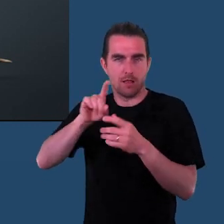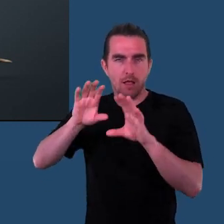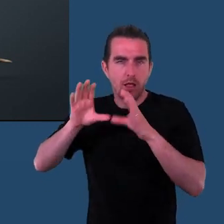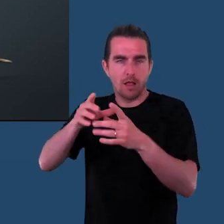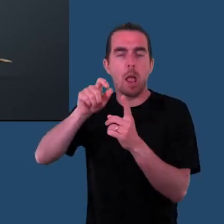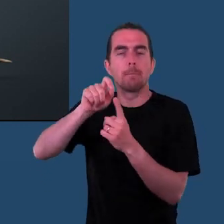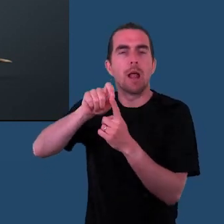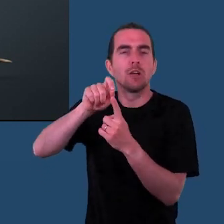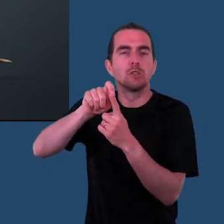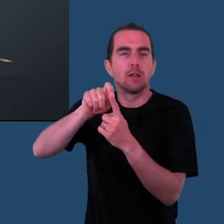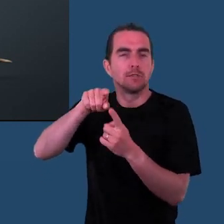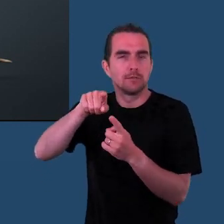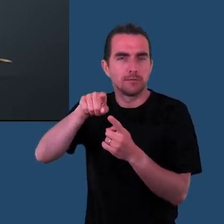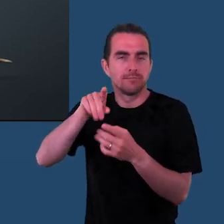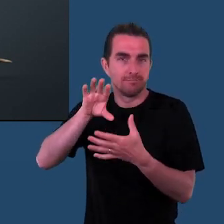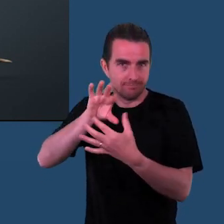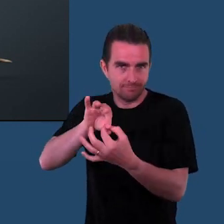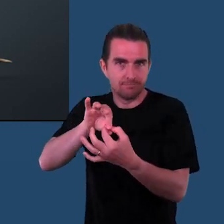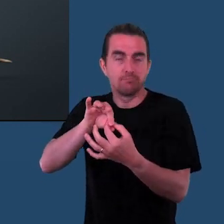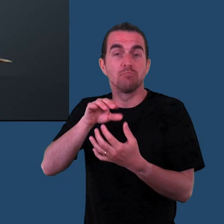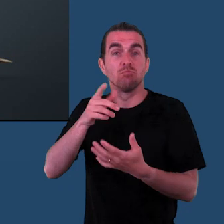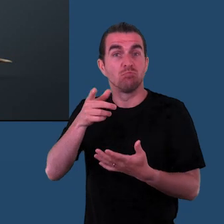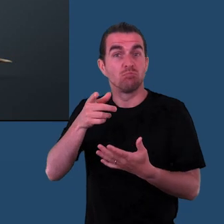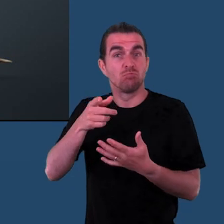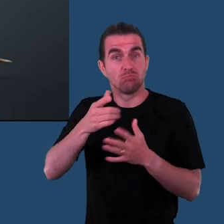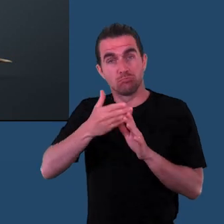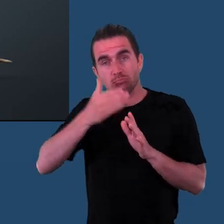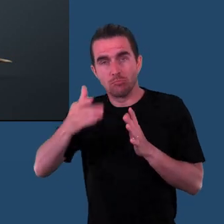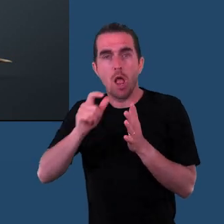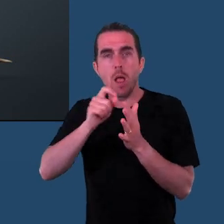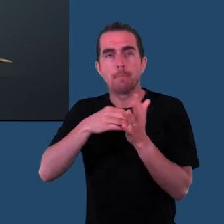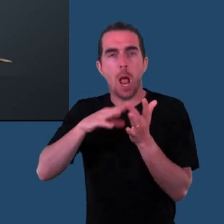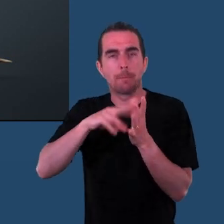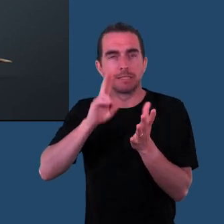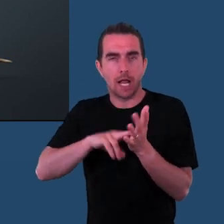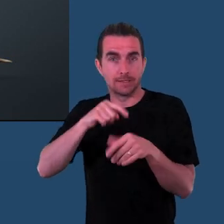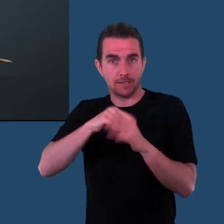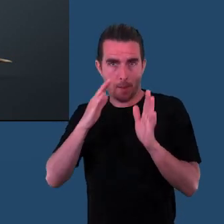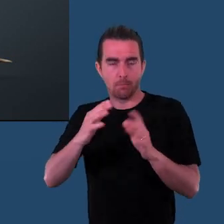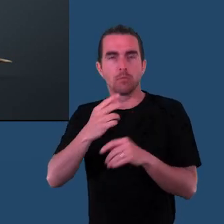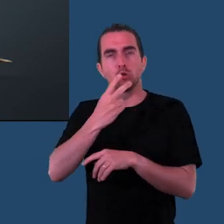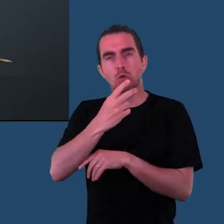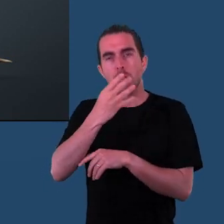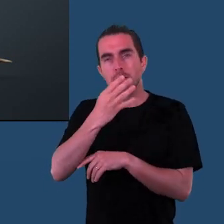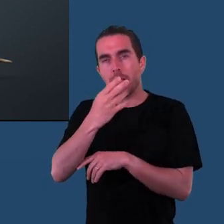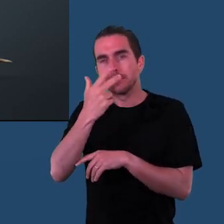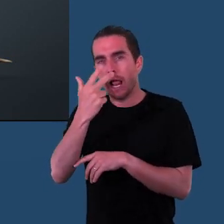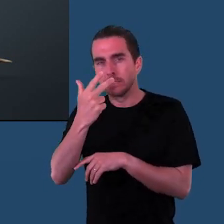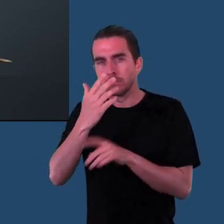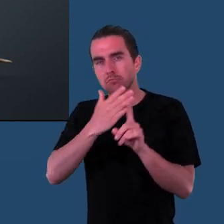and they are much, much older than the dinosaurs. They appeared in the Permian period, which was about 298